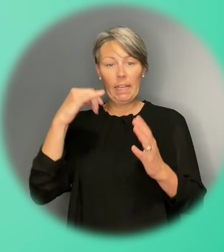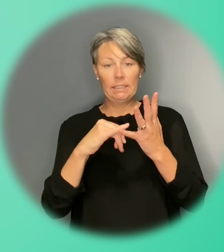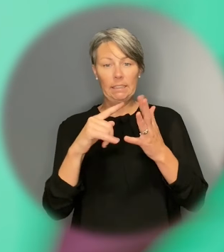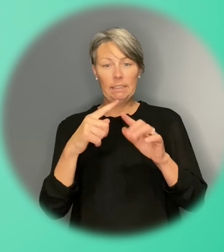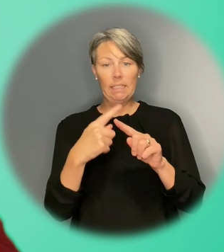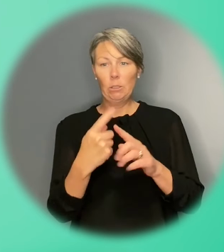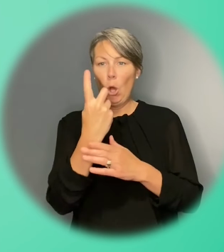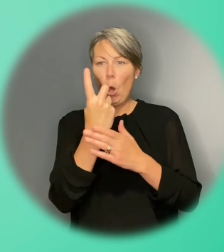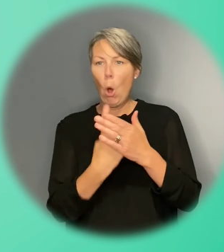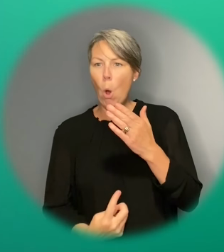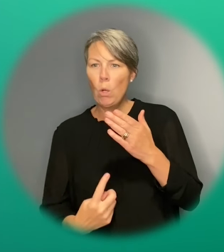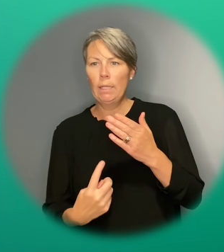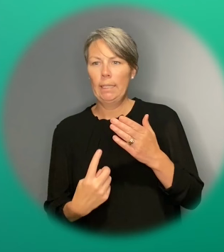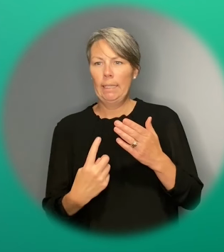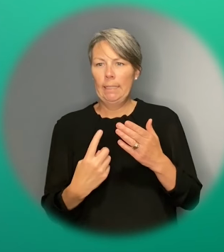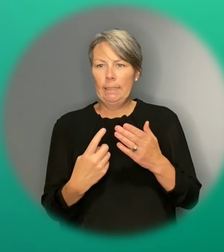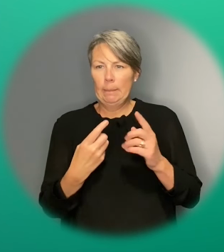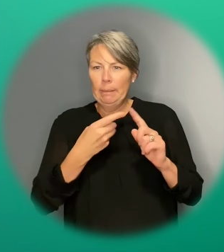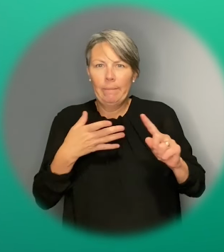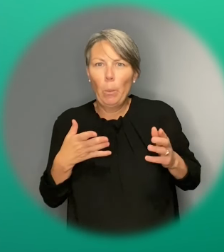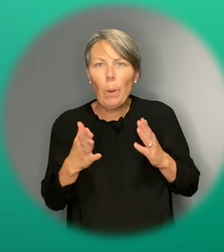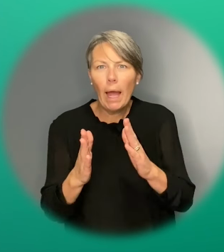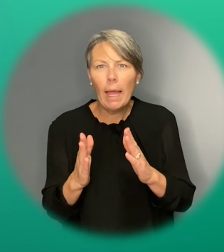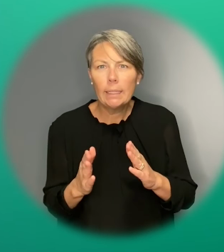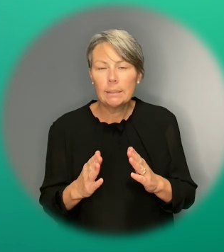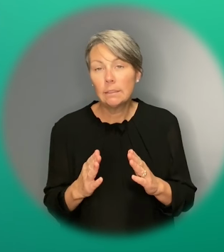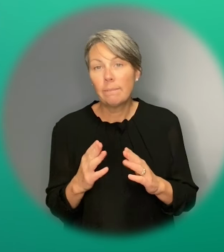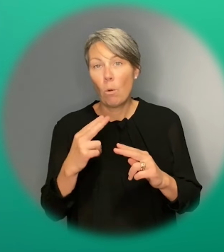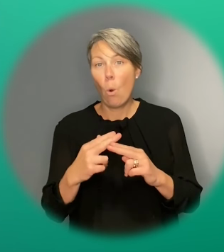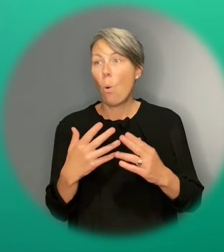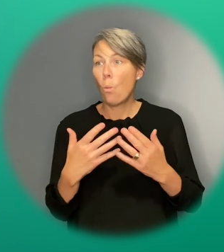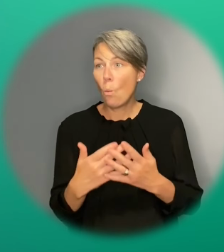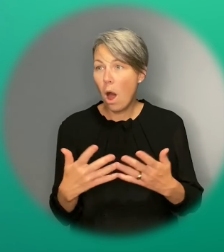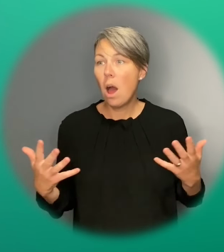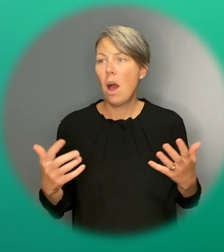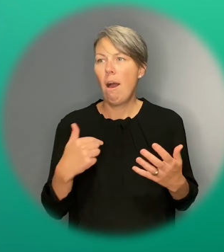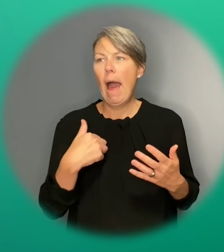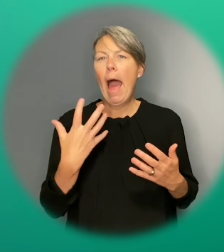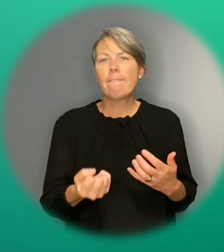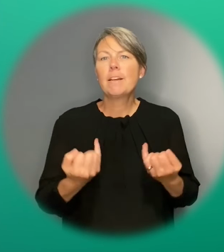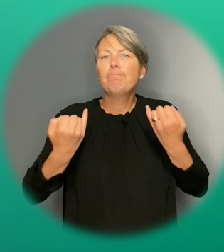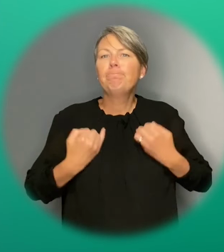in certain ways. I for a while had vaginismus which is a condition where